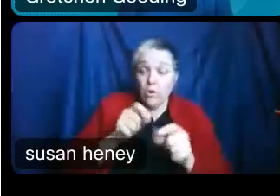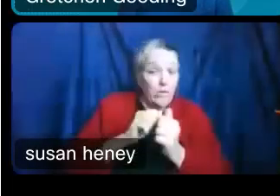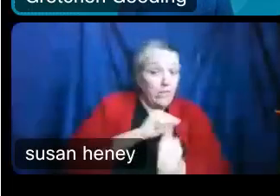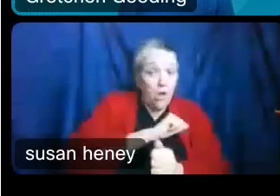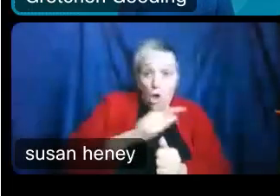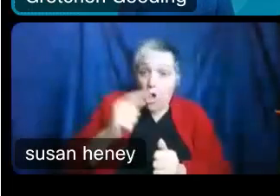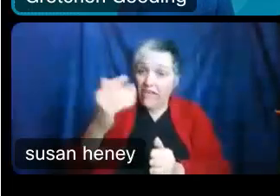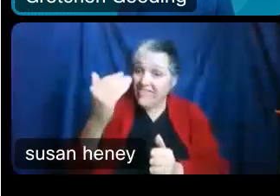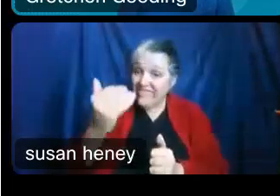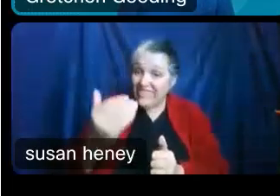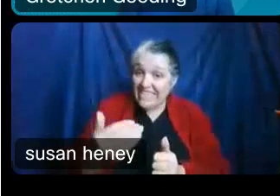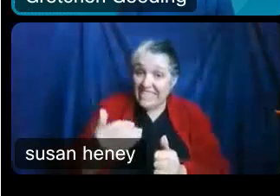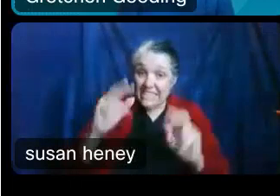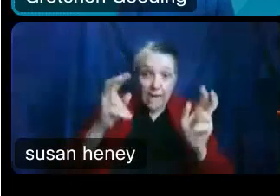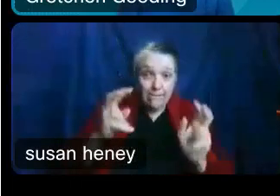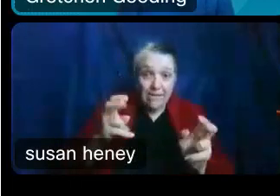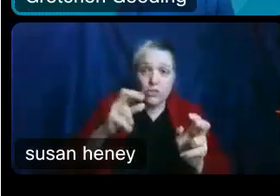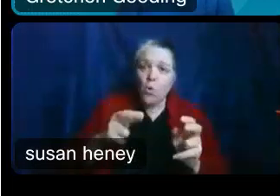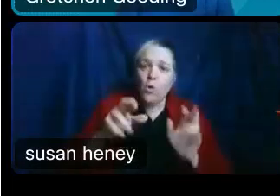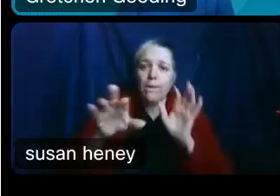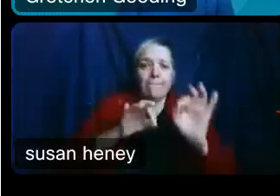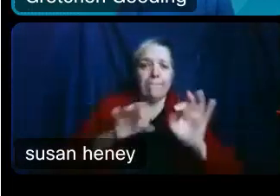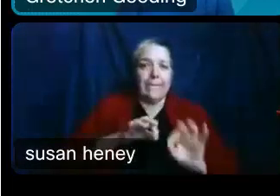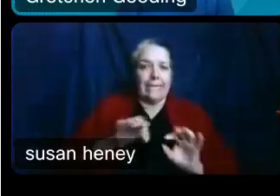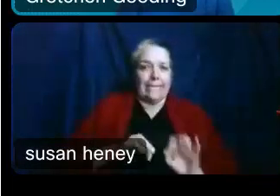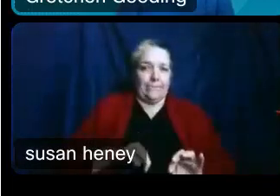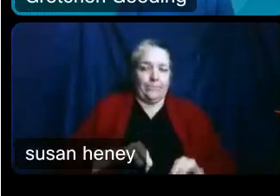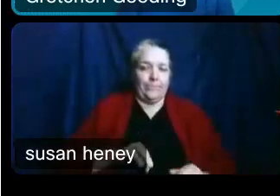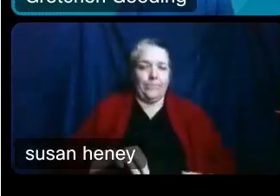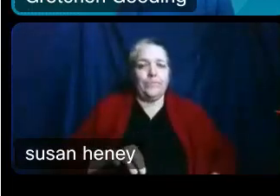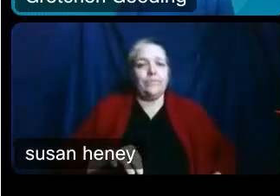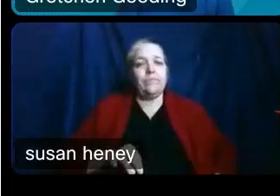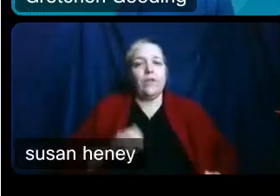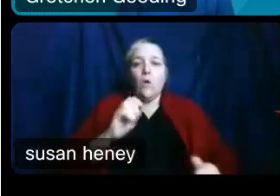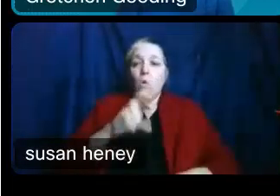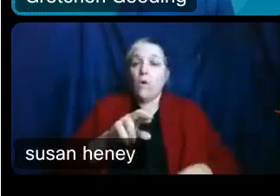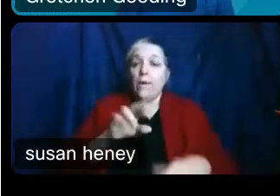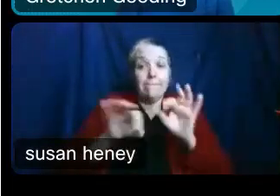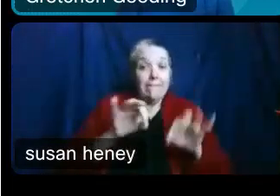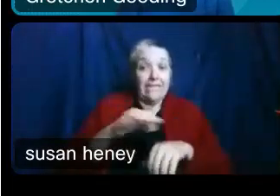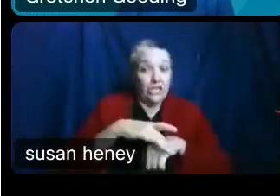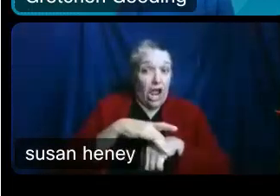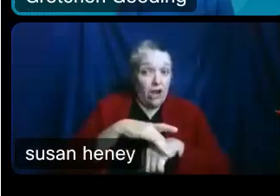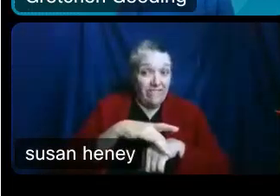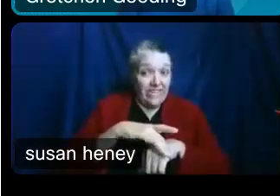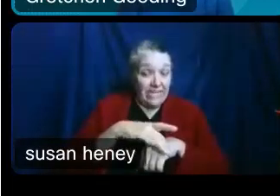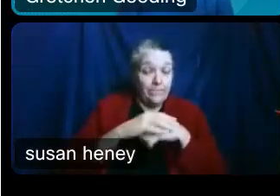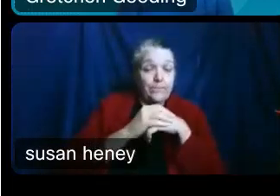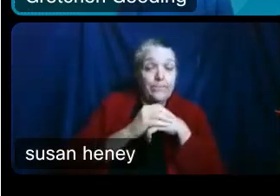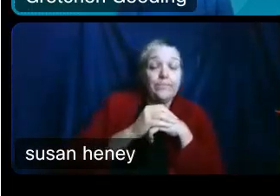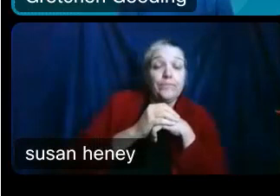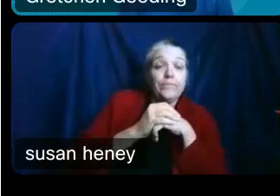a subset of topics for their selected geography. On Thursday, December 7th, the narrative profiles